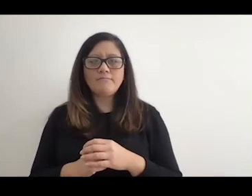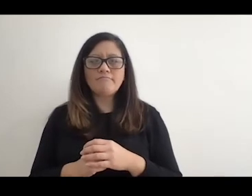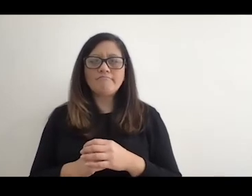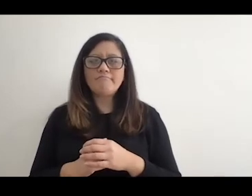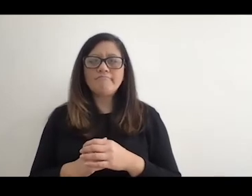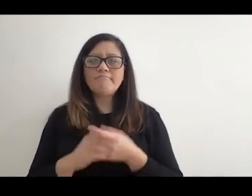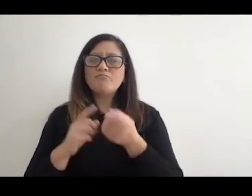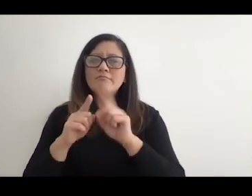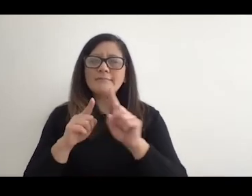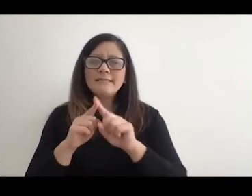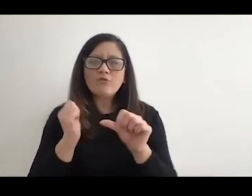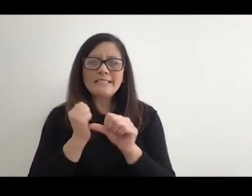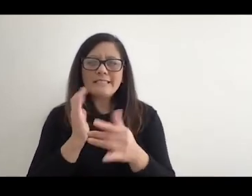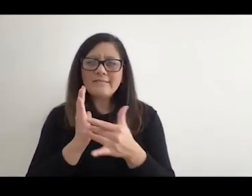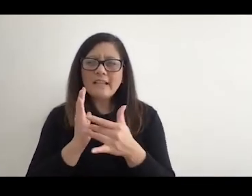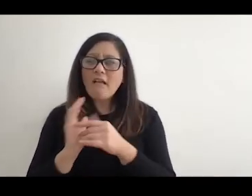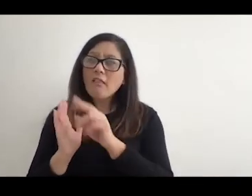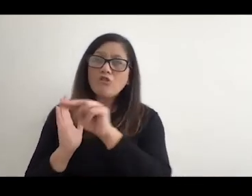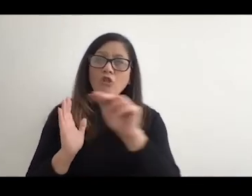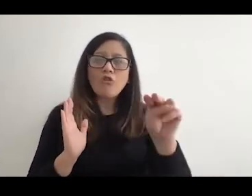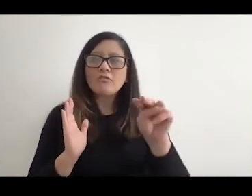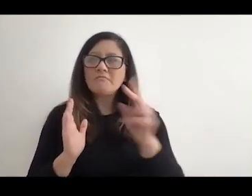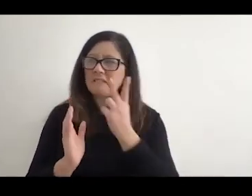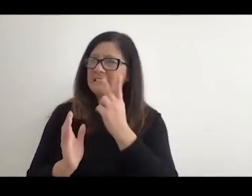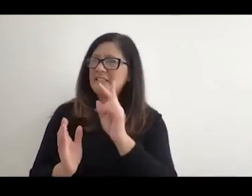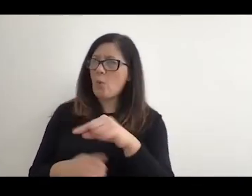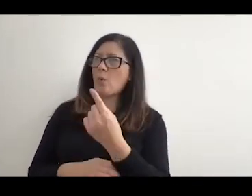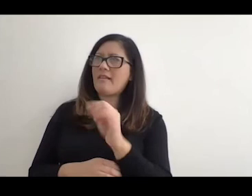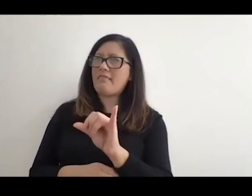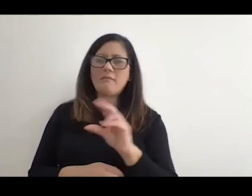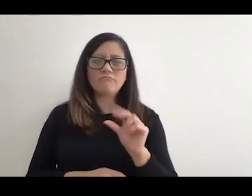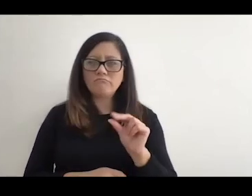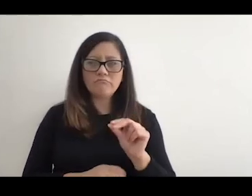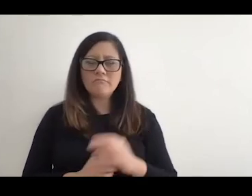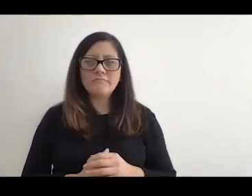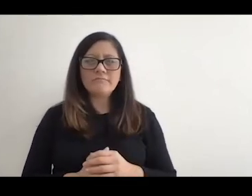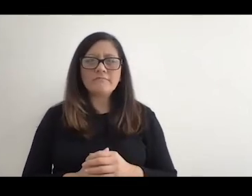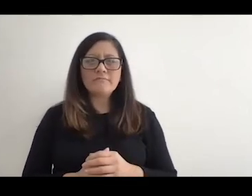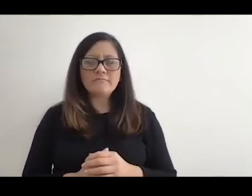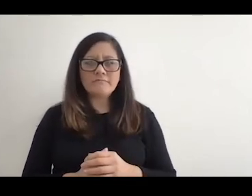the different types of assistive technology. I make sure that I also include